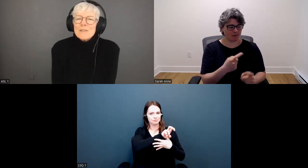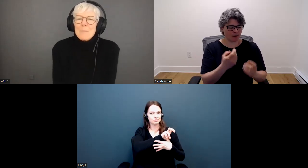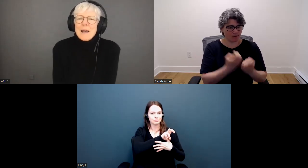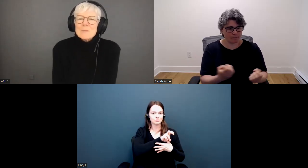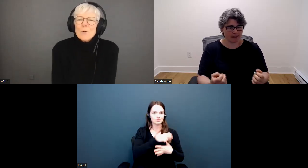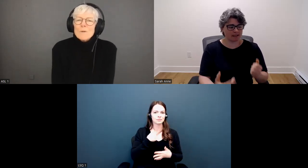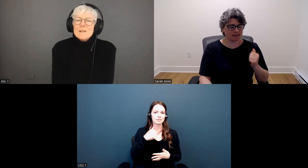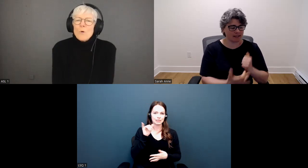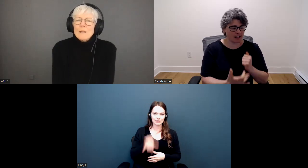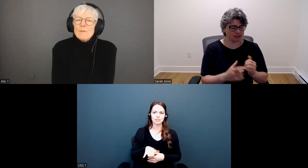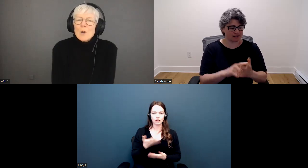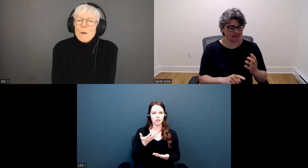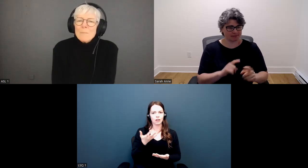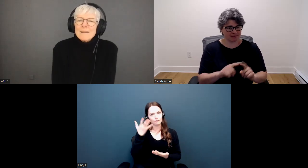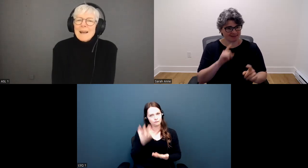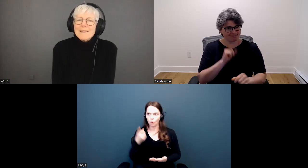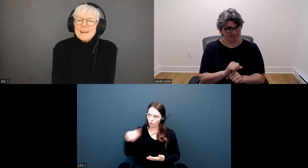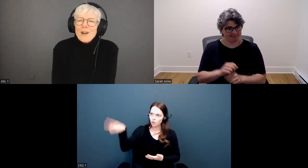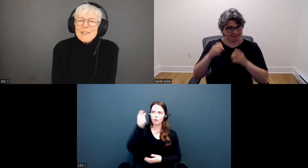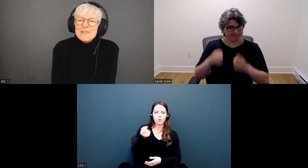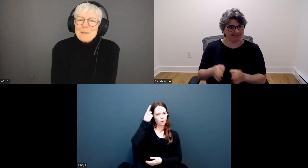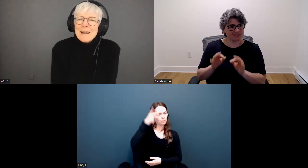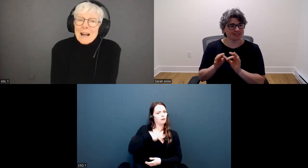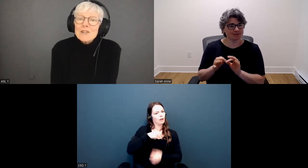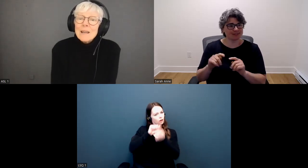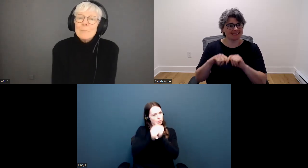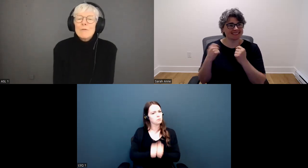so that passport wasn't only for equipment and Technology but it actually can be for